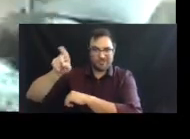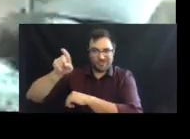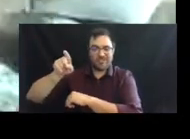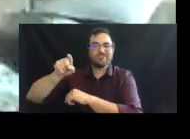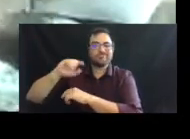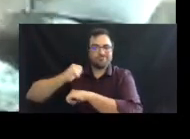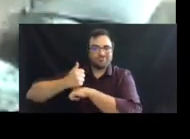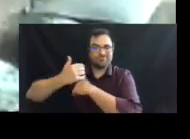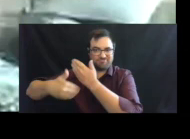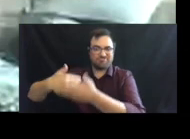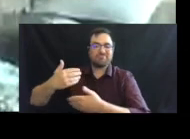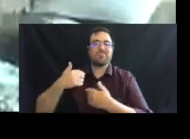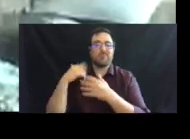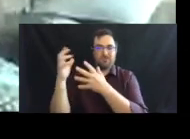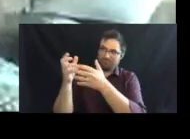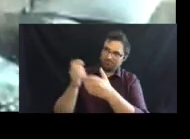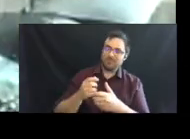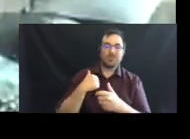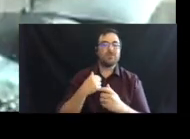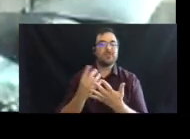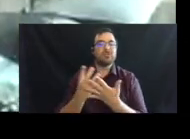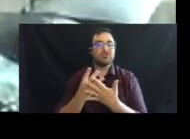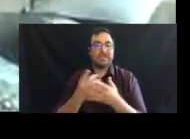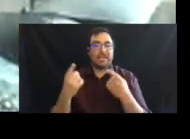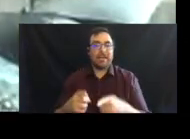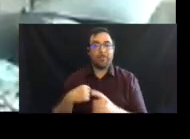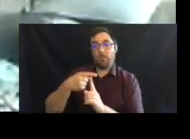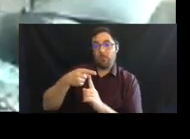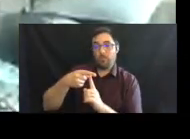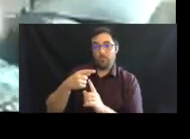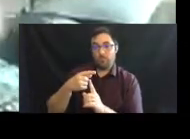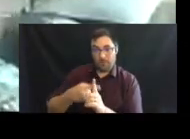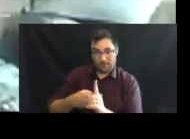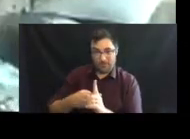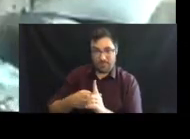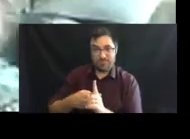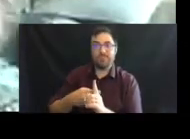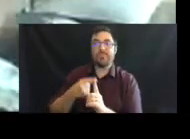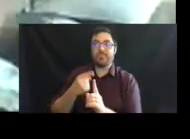that babies are screened by one month of age, so that they can have a diagnosed hearing loss